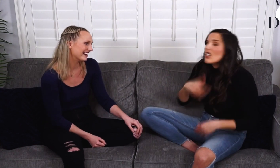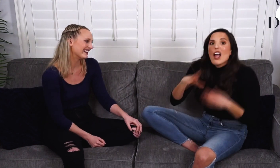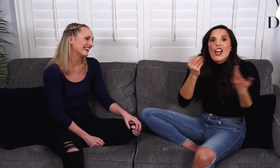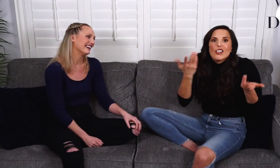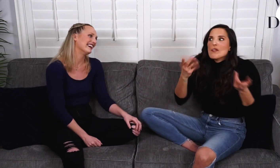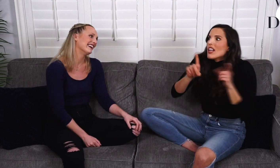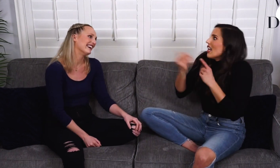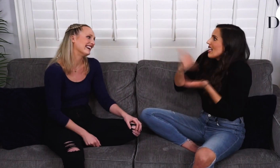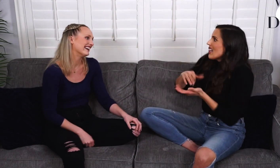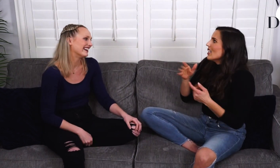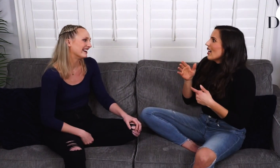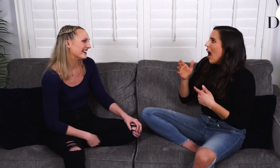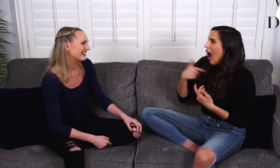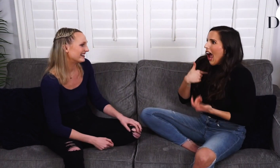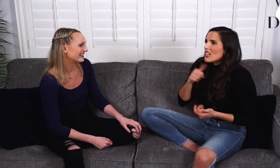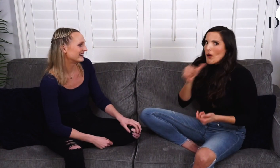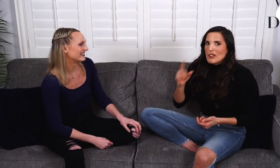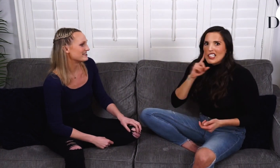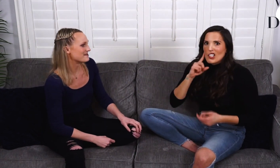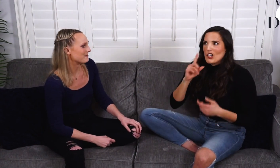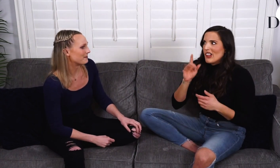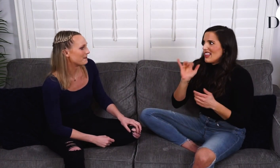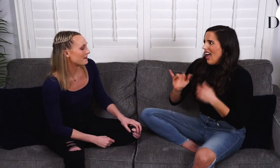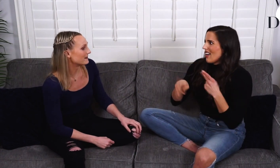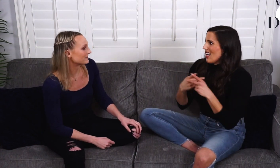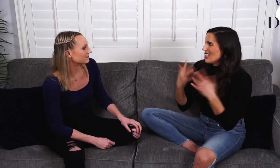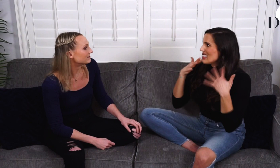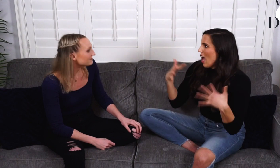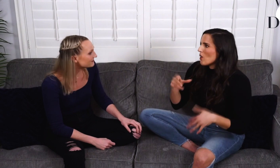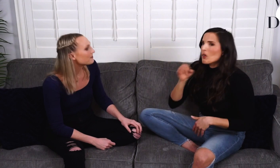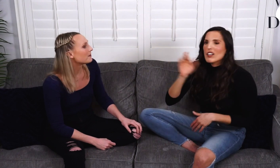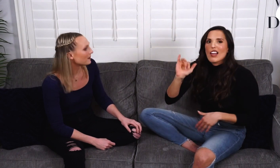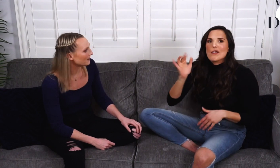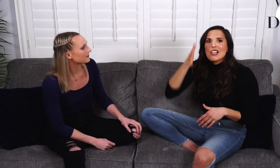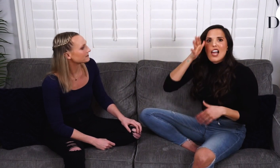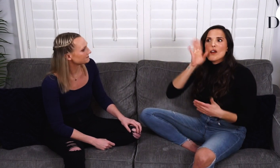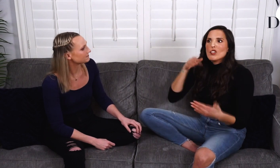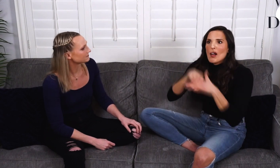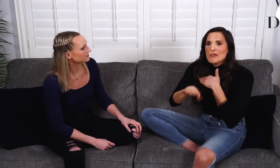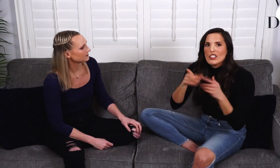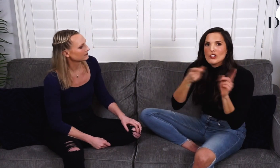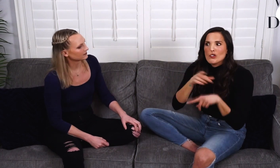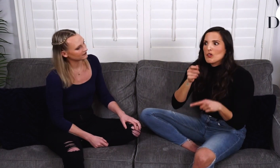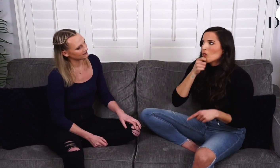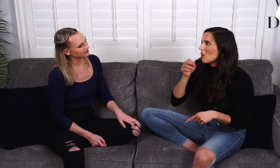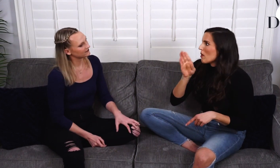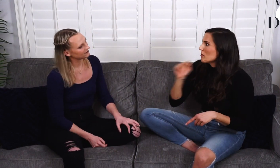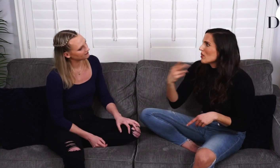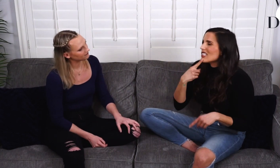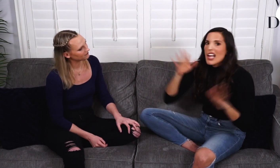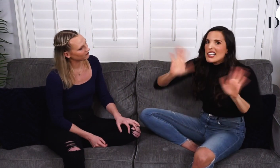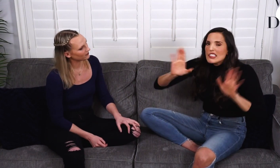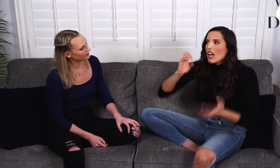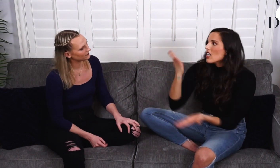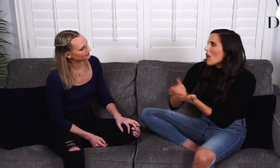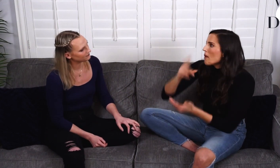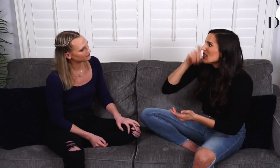It was so cute. And again, I don't hear those kinds of sounds. Even one time my dad came into the recording booth and said, “Hey, we got to stop